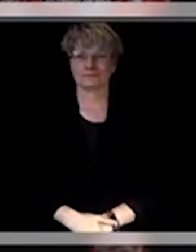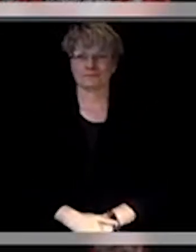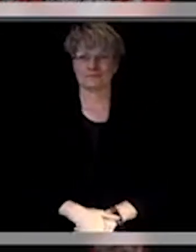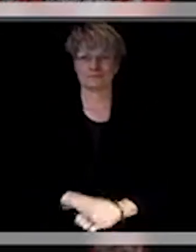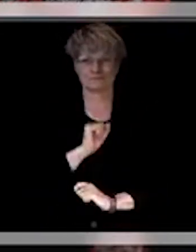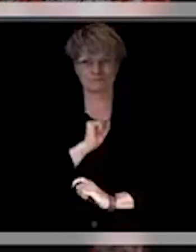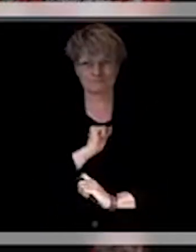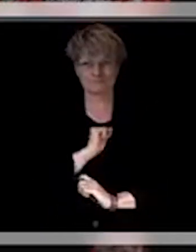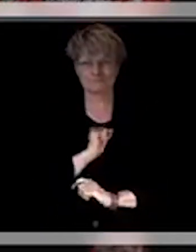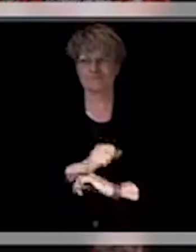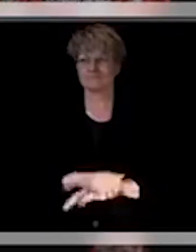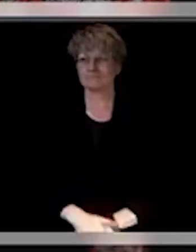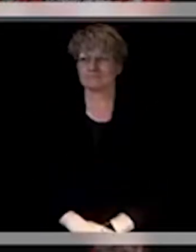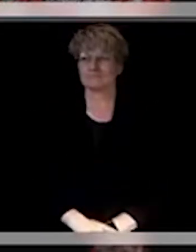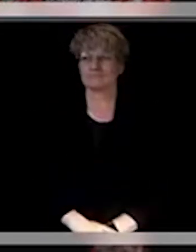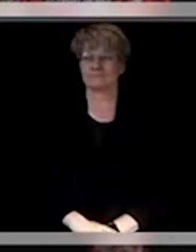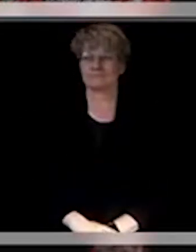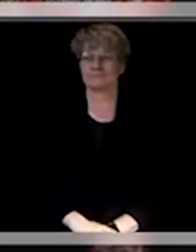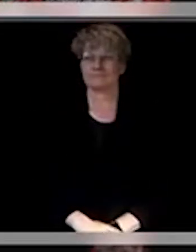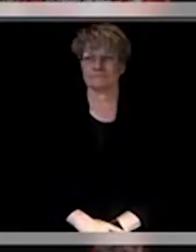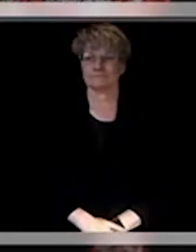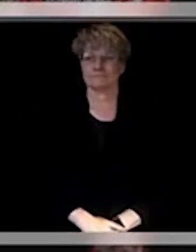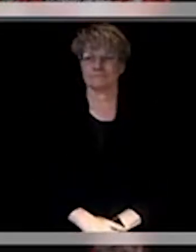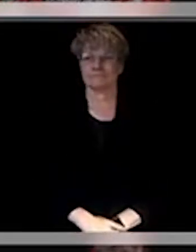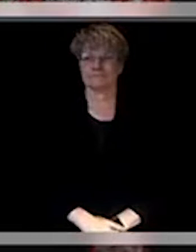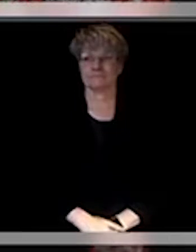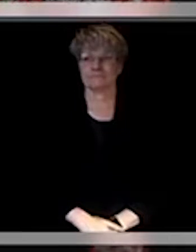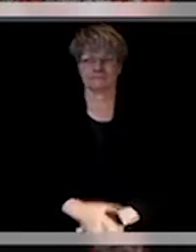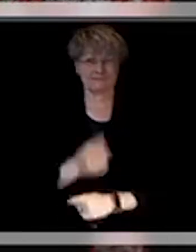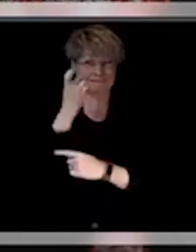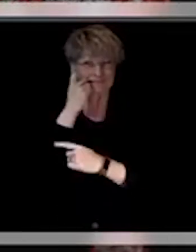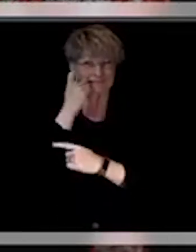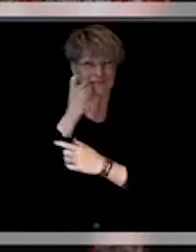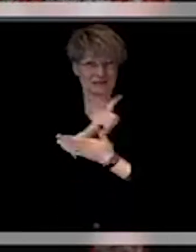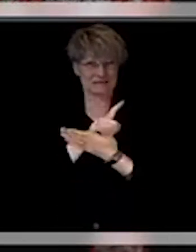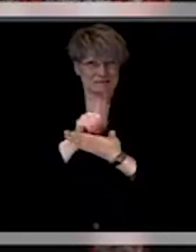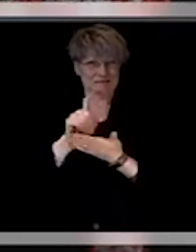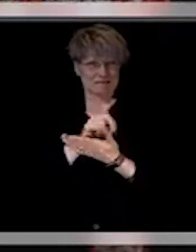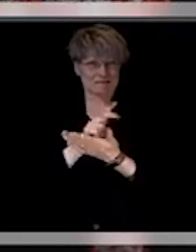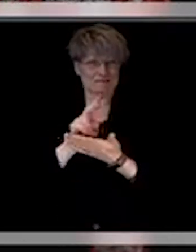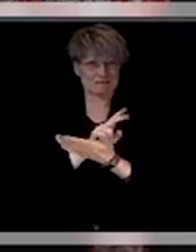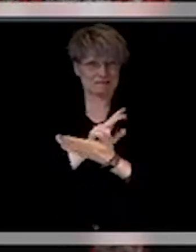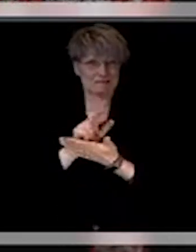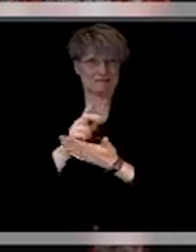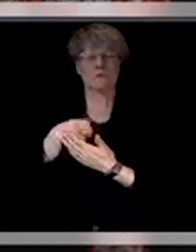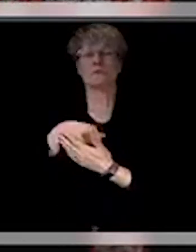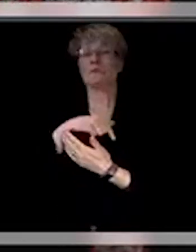bit about our cases in the recent weeks. I think everybody is really well aware, as Kerri